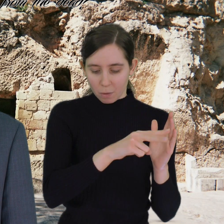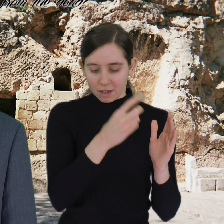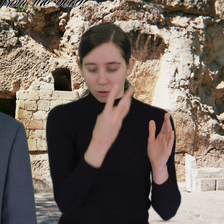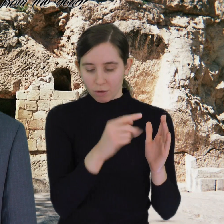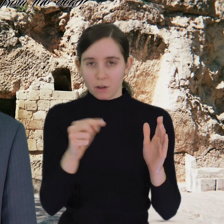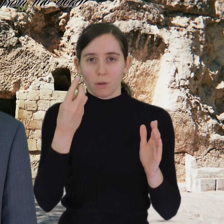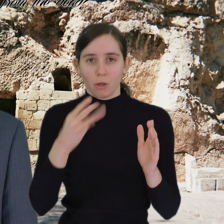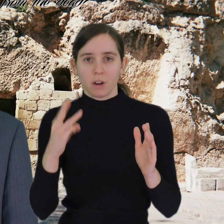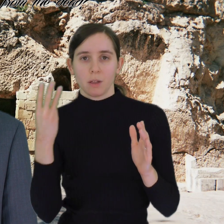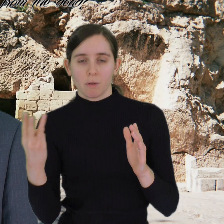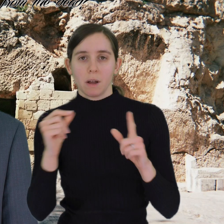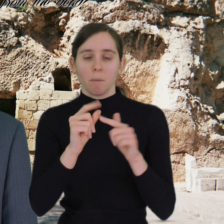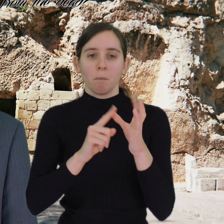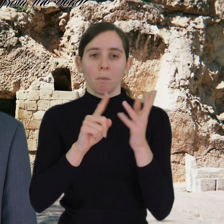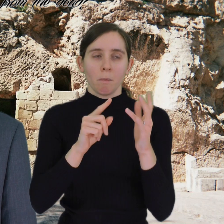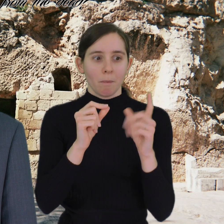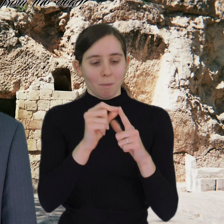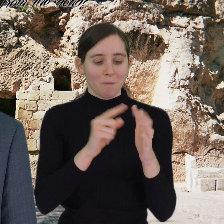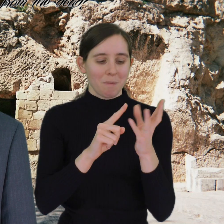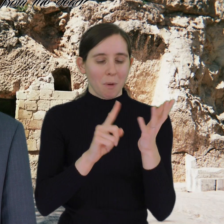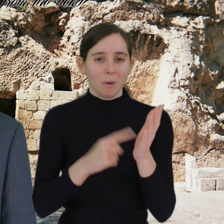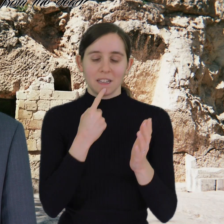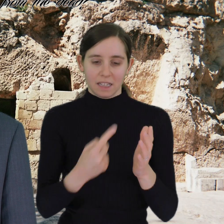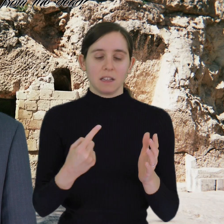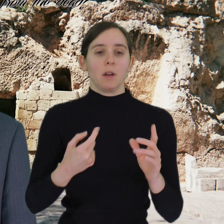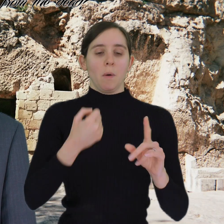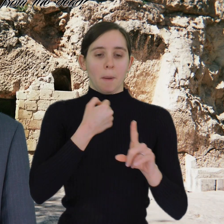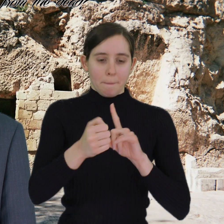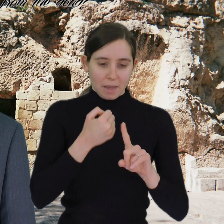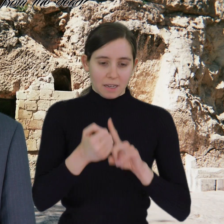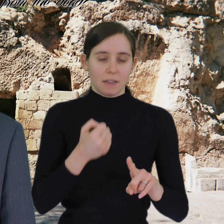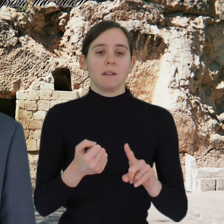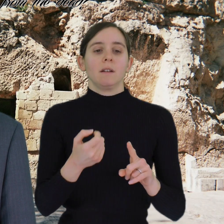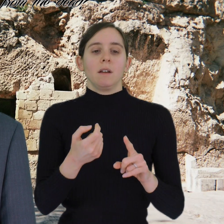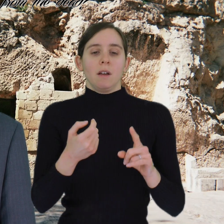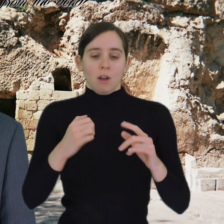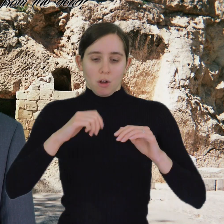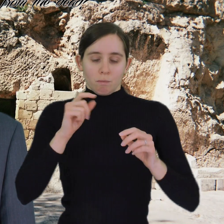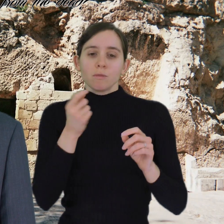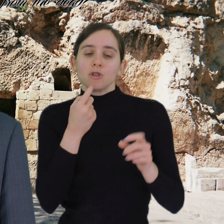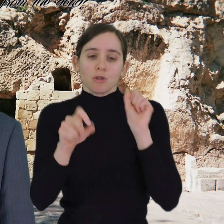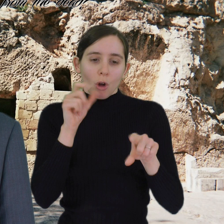Paul tells us he was beaten, imprisoned, stoned, starved, lost at sea,